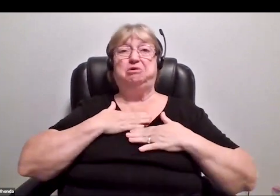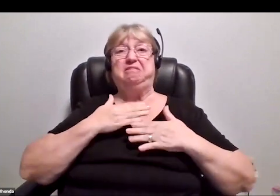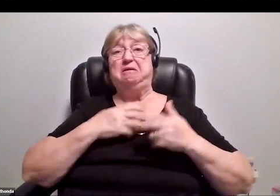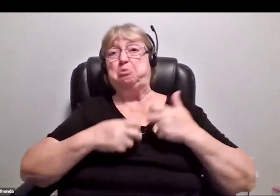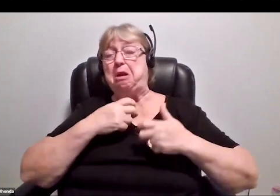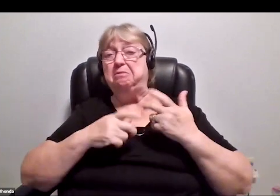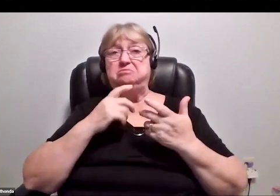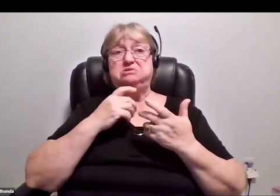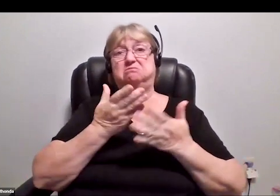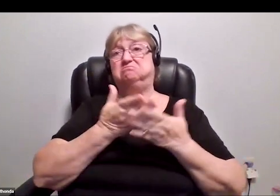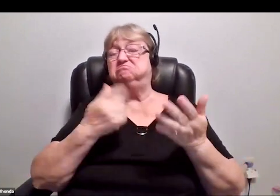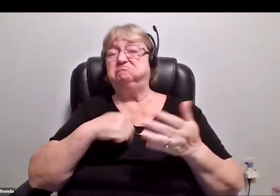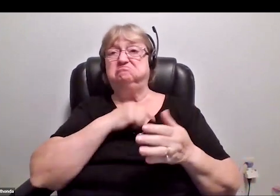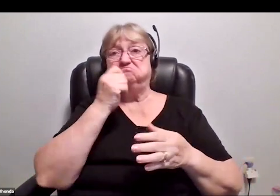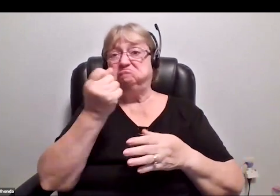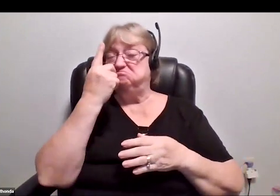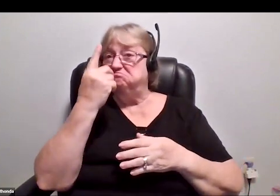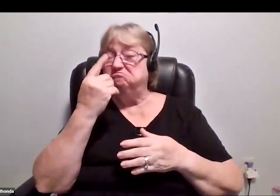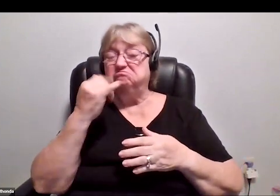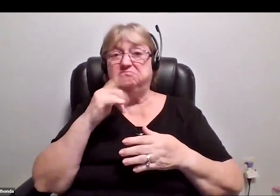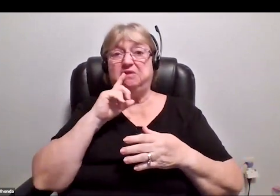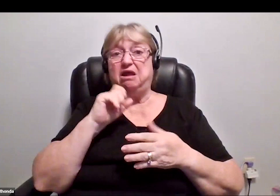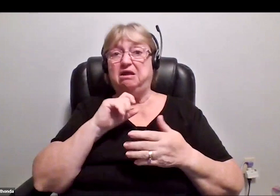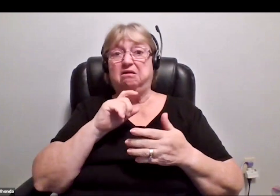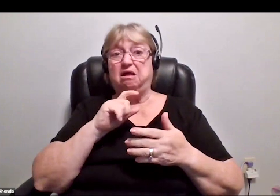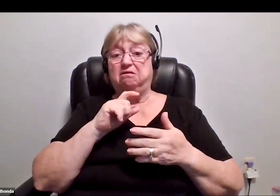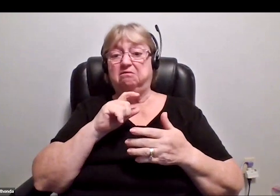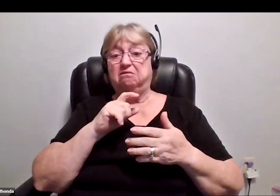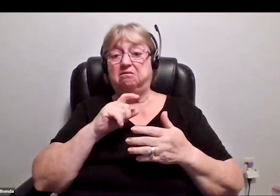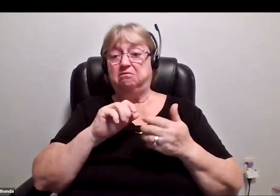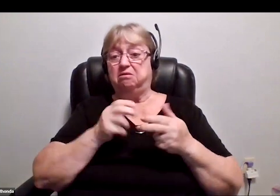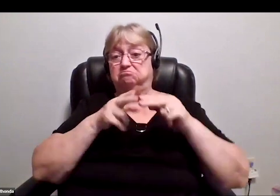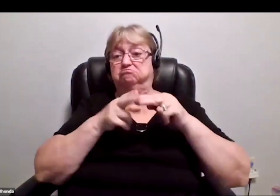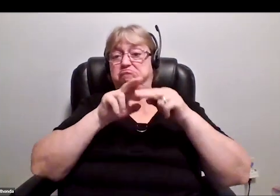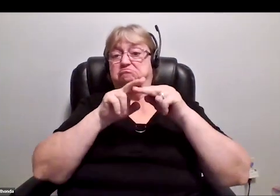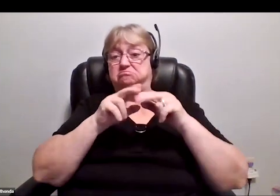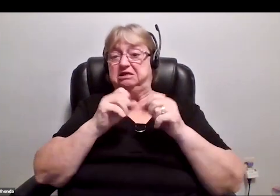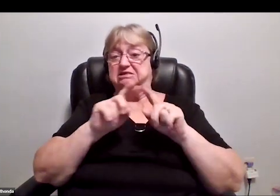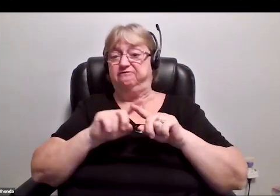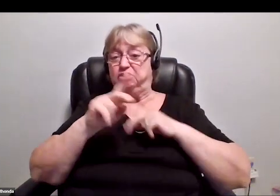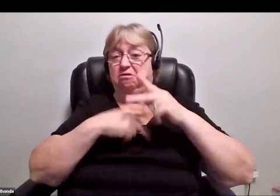in terms of the uptick in different types of allergies and things that exist.